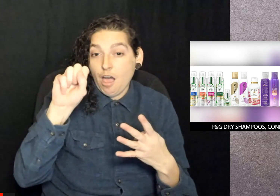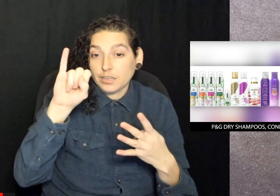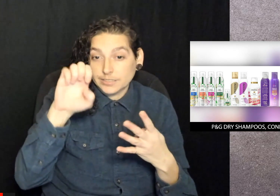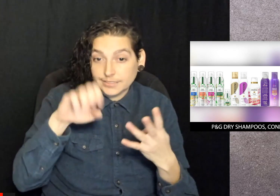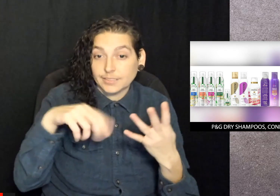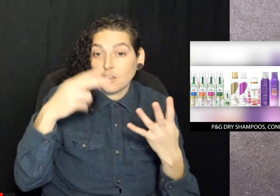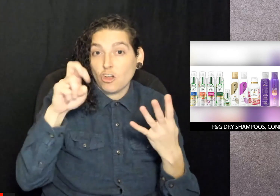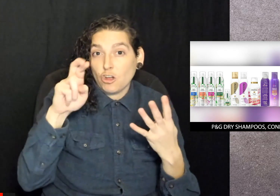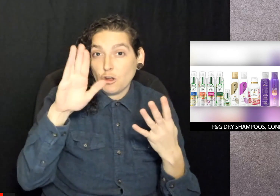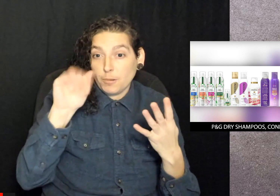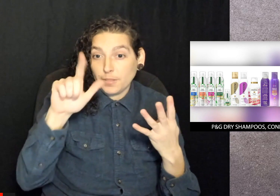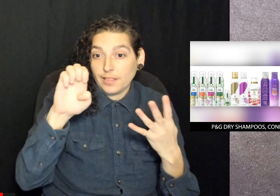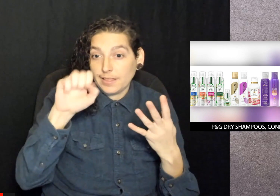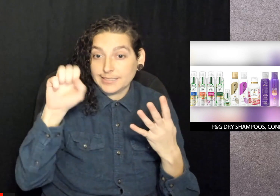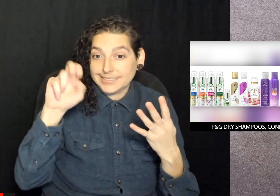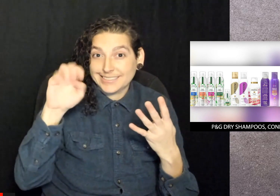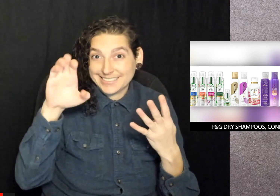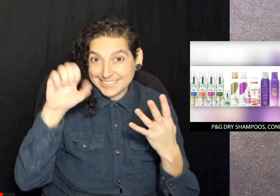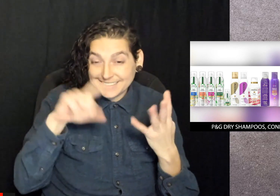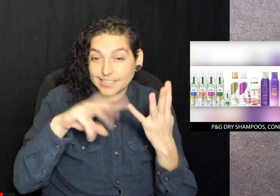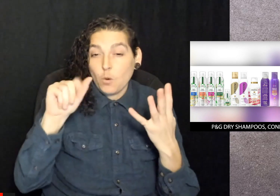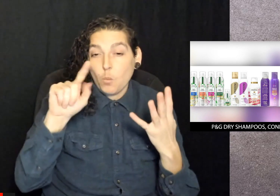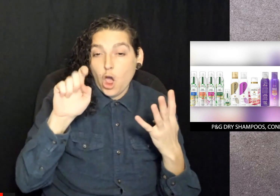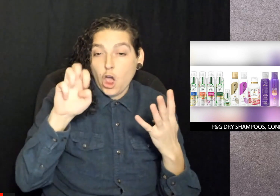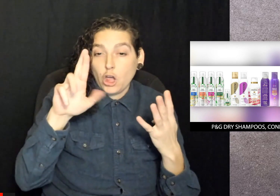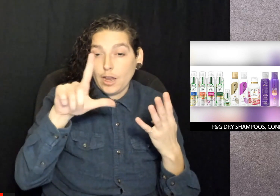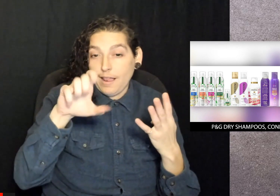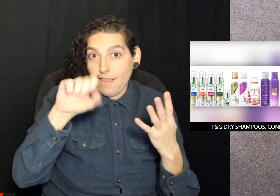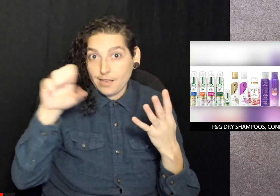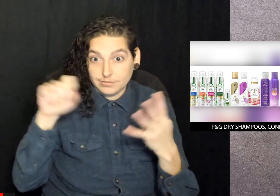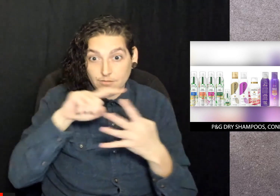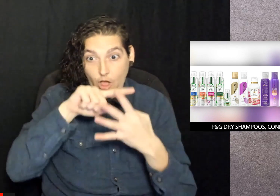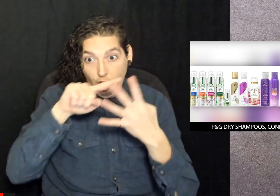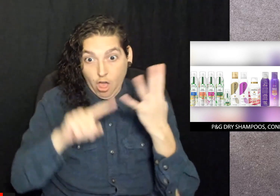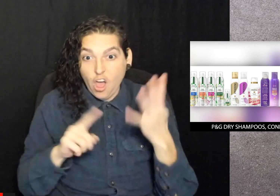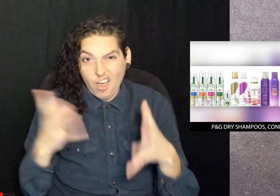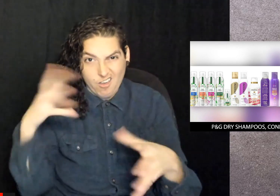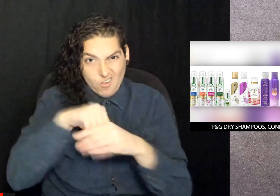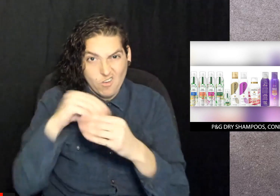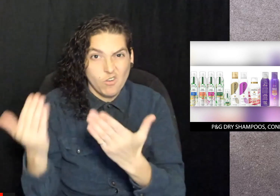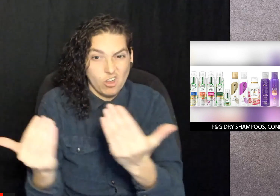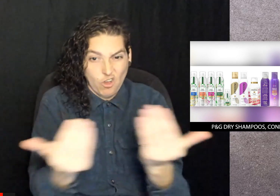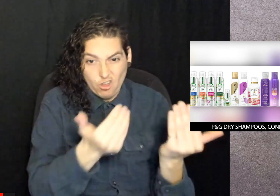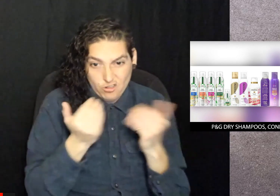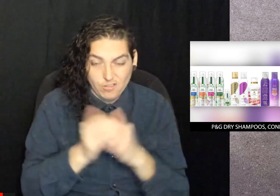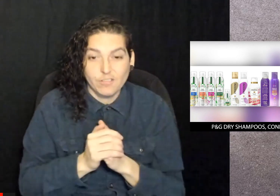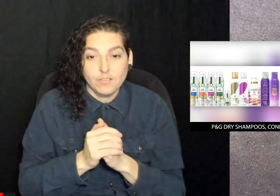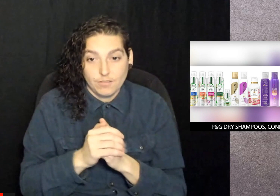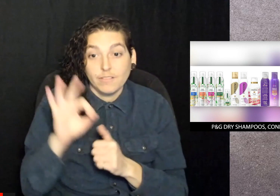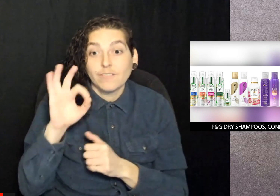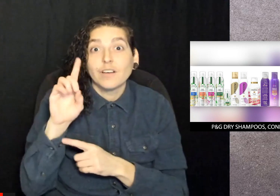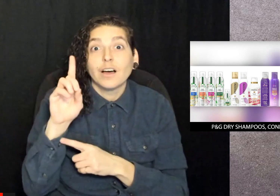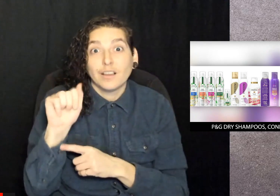products from the brands Pantene Aussie herbal essences and waterless are included in the recall